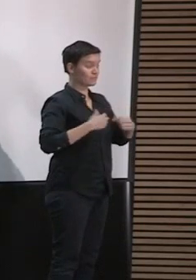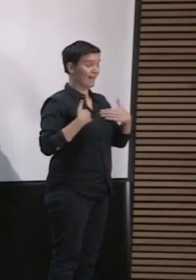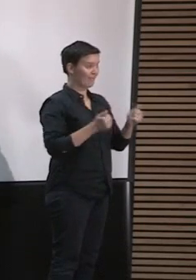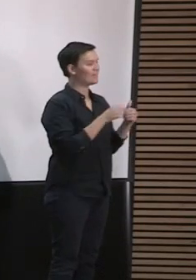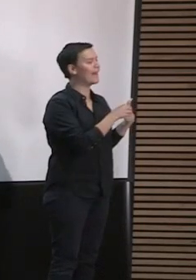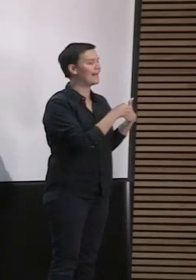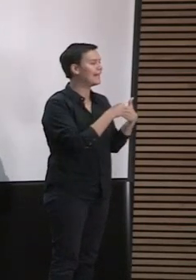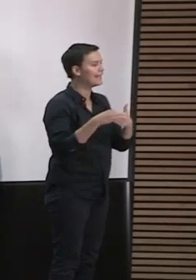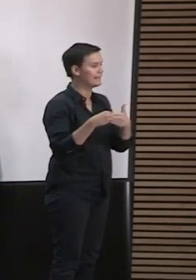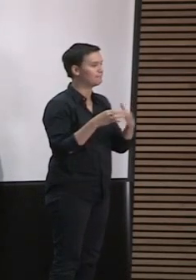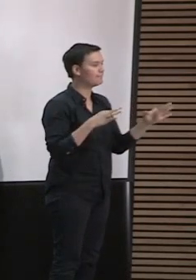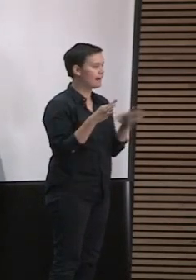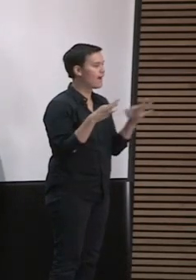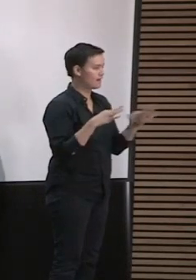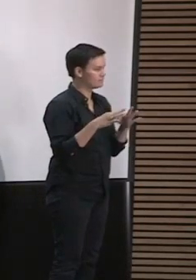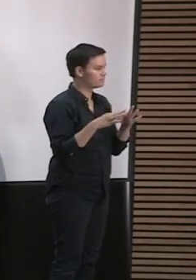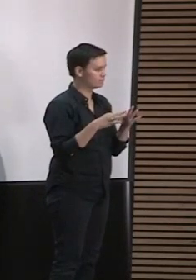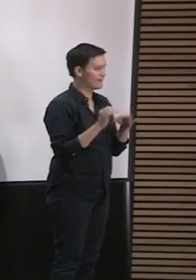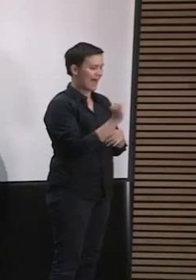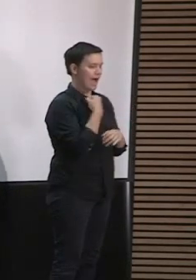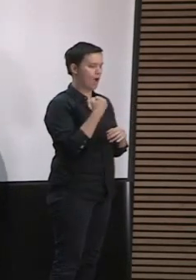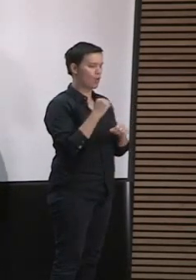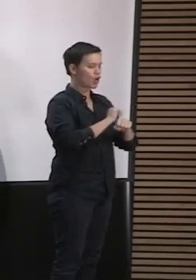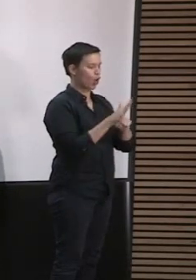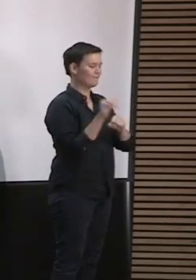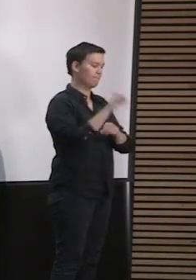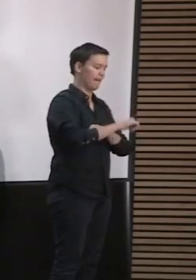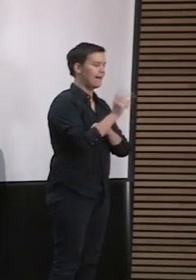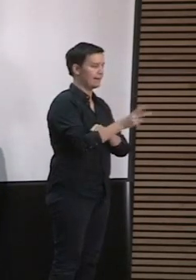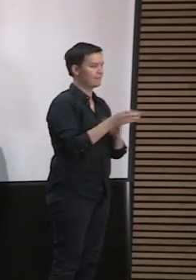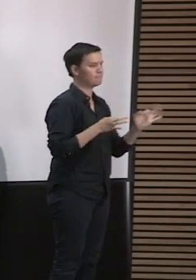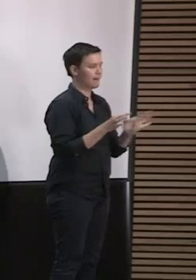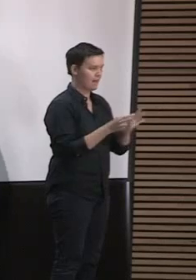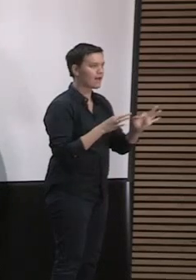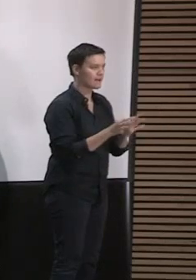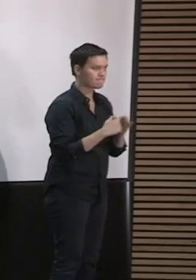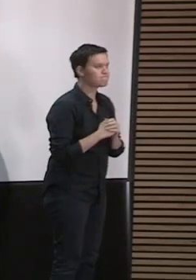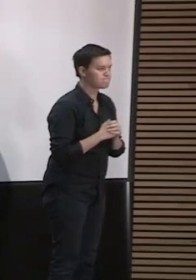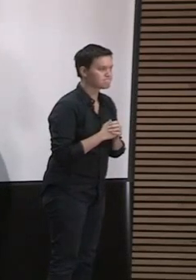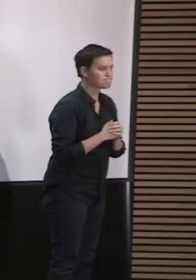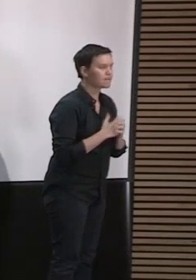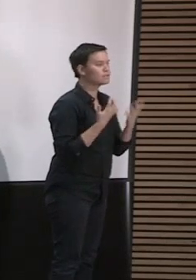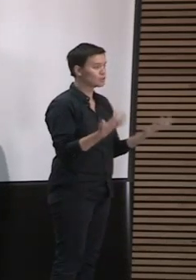hencive way. Health, Of course, are at the front end and leading our resurgence